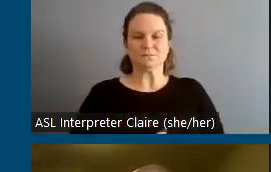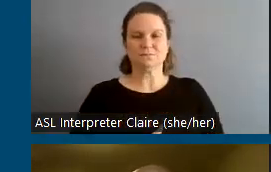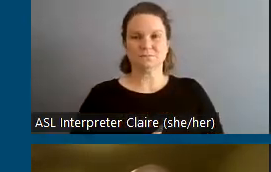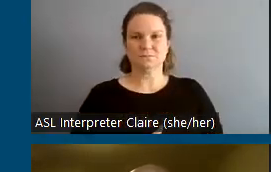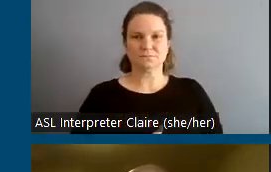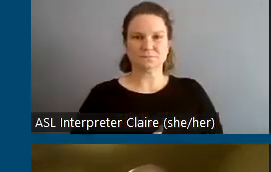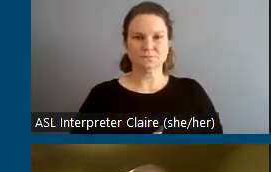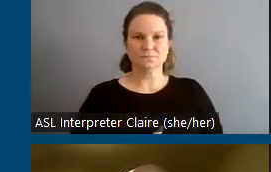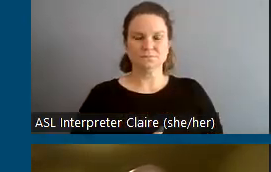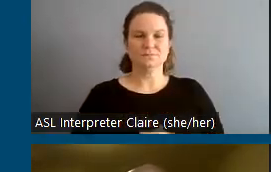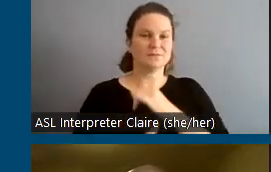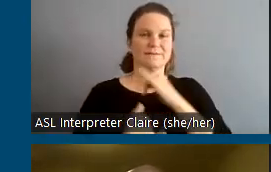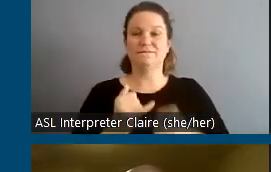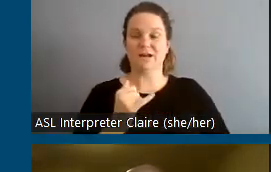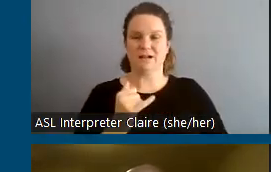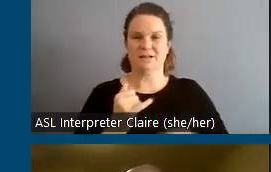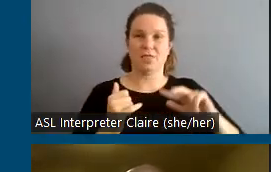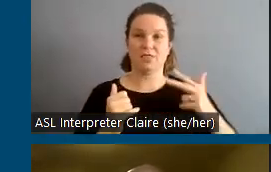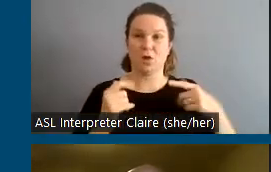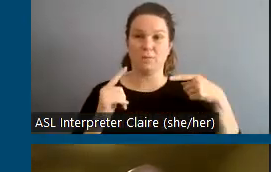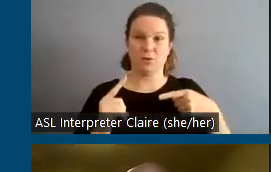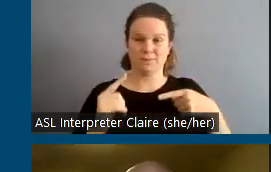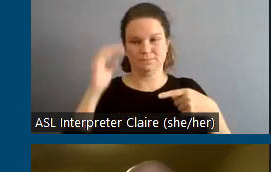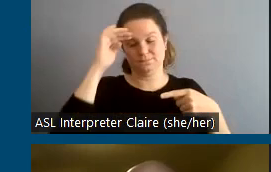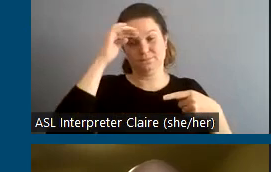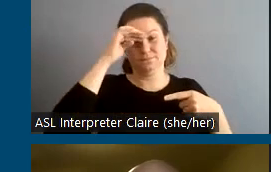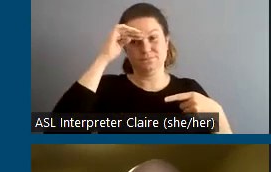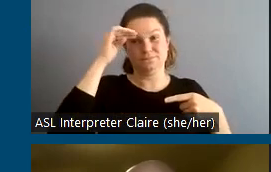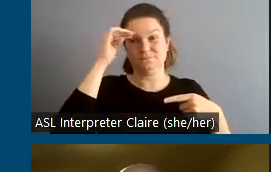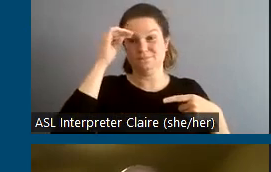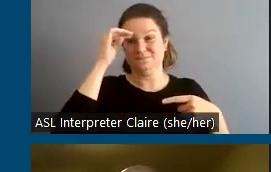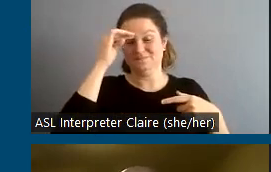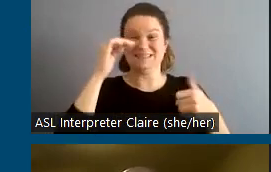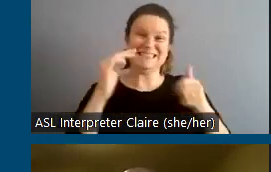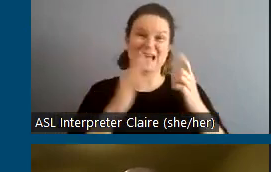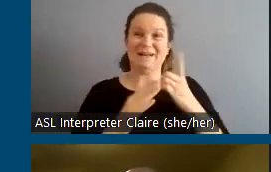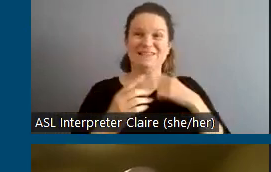Finally, point three here, as I move through my less than 10 minutes of